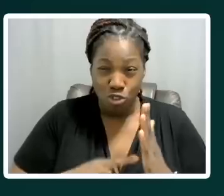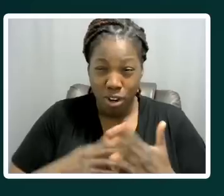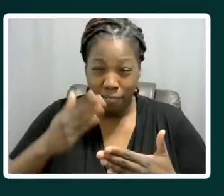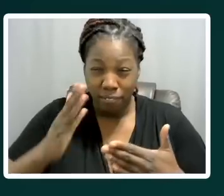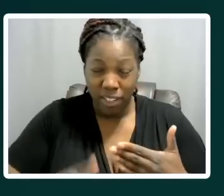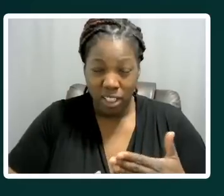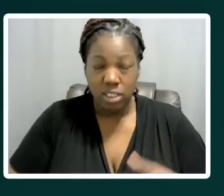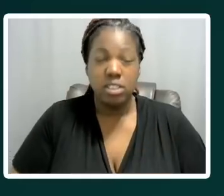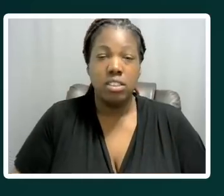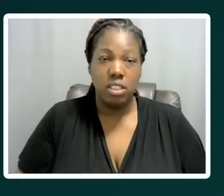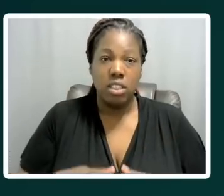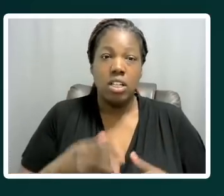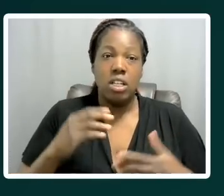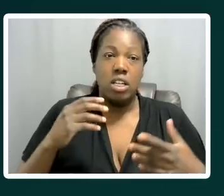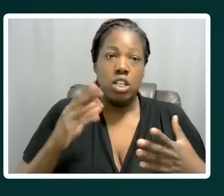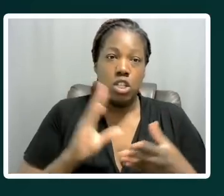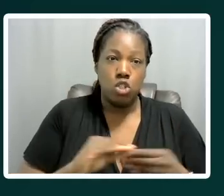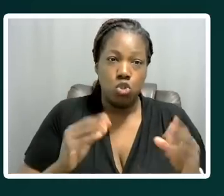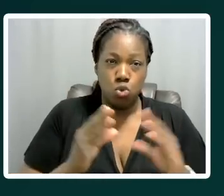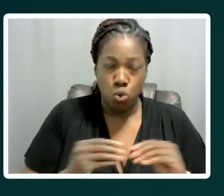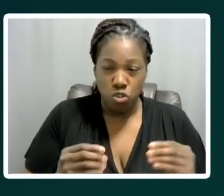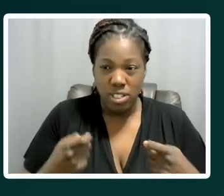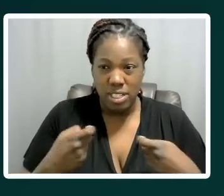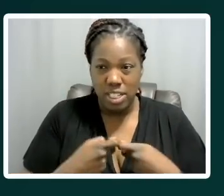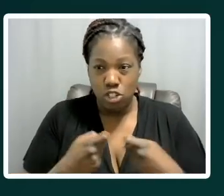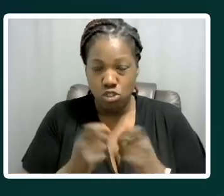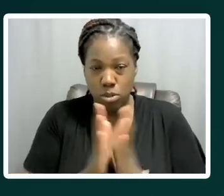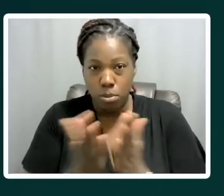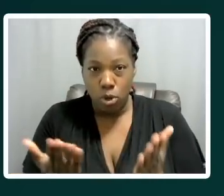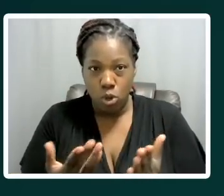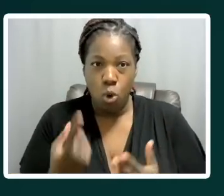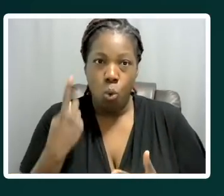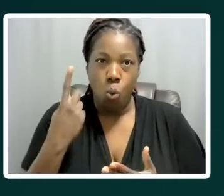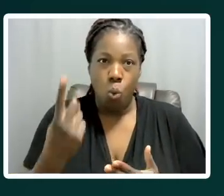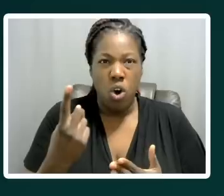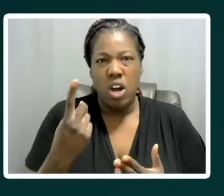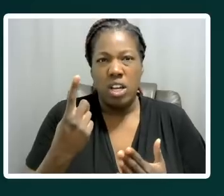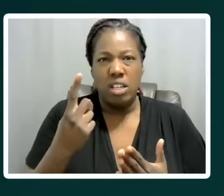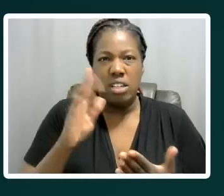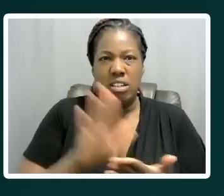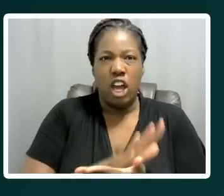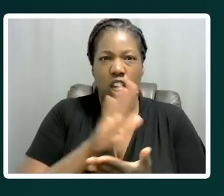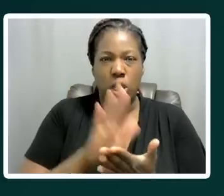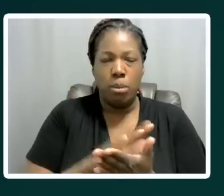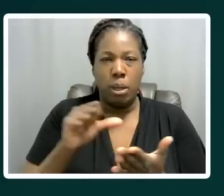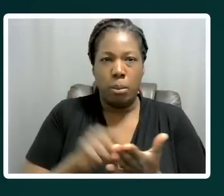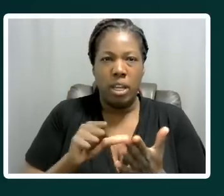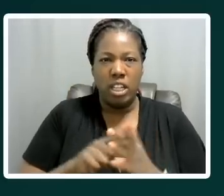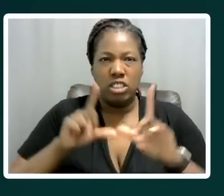e-books are about one single Word document page, but it's spread out into two to four e-book pages